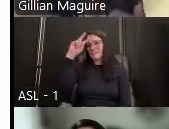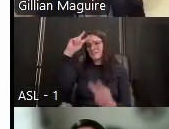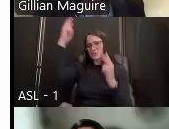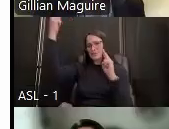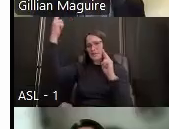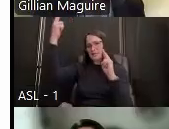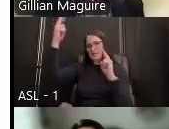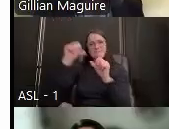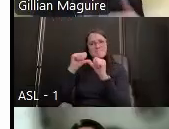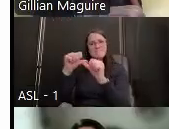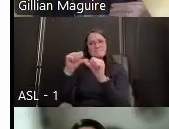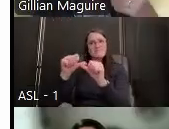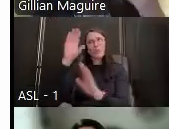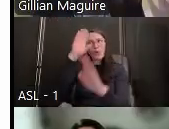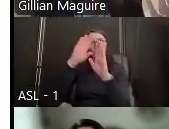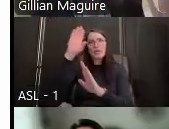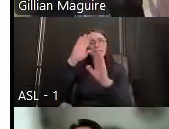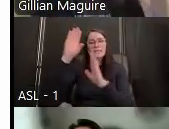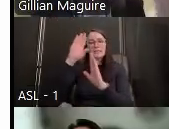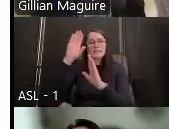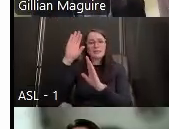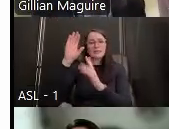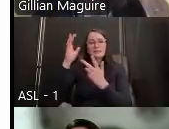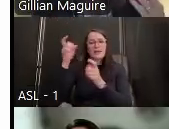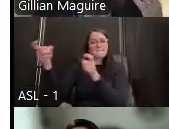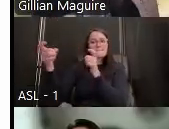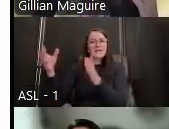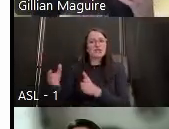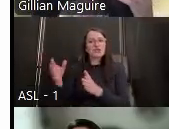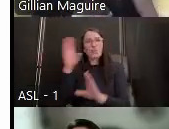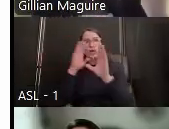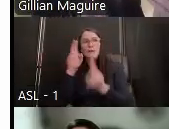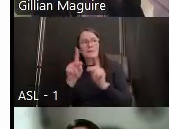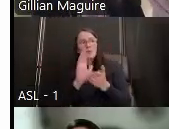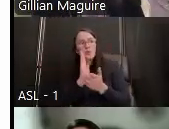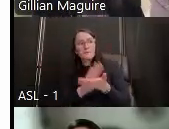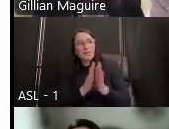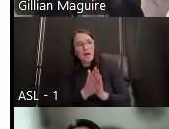employers face of people becoming impoverished if they give them just a little bit more income,